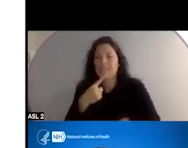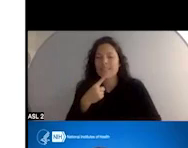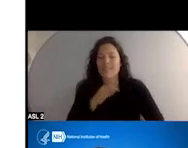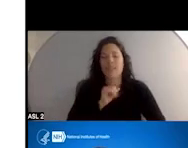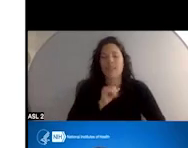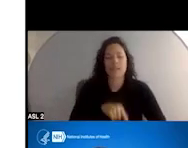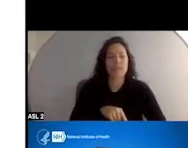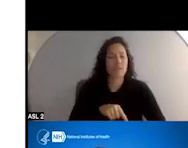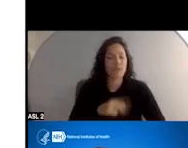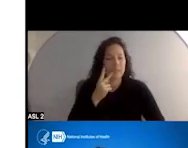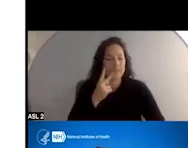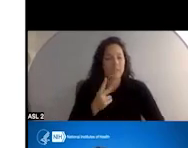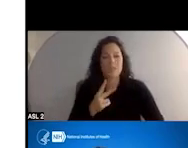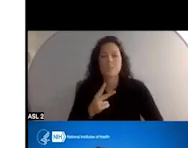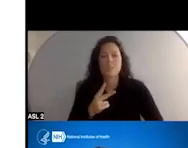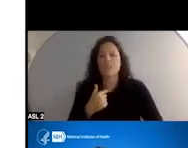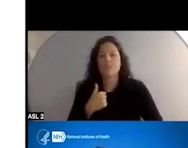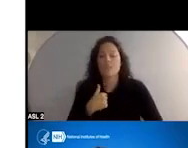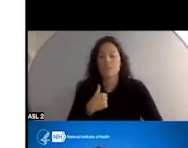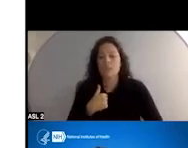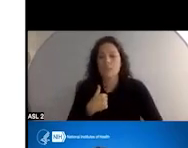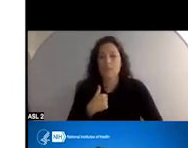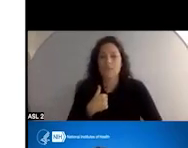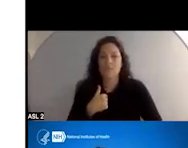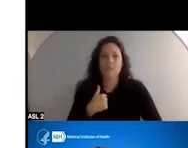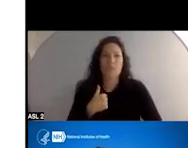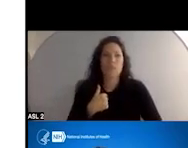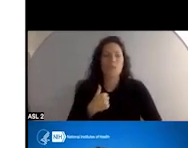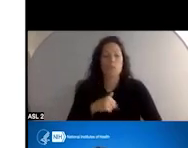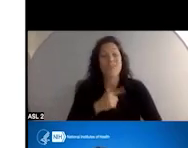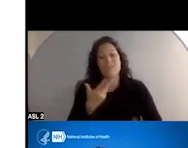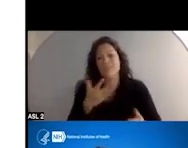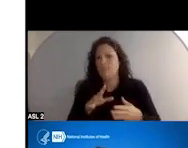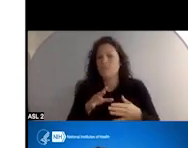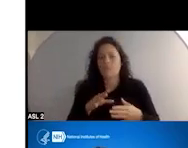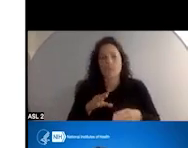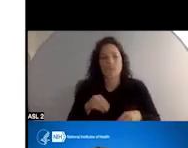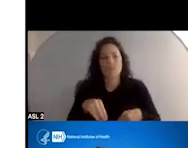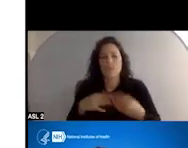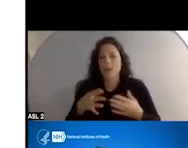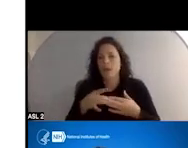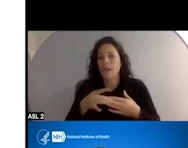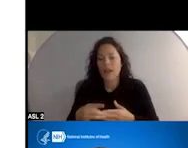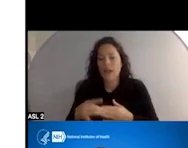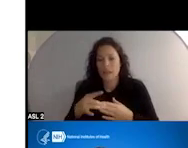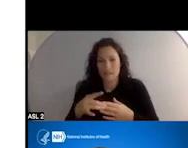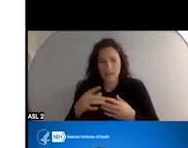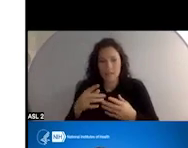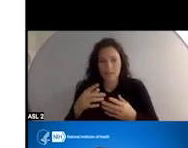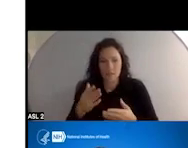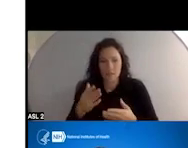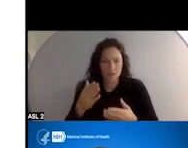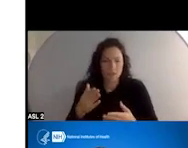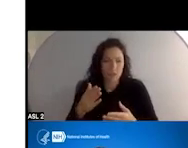that we've provided guidance sort of suggesting that appropriate limitations may include